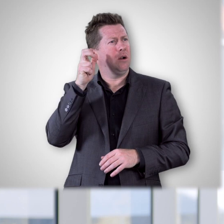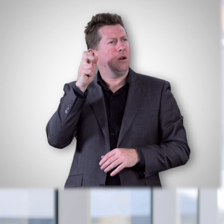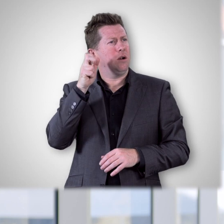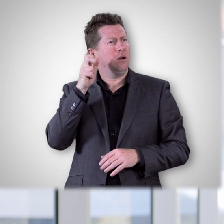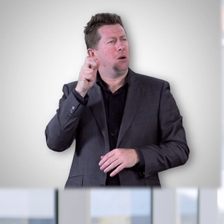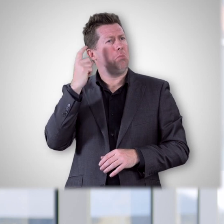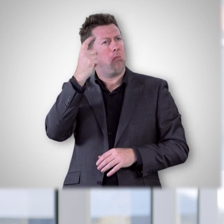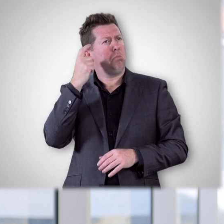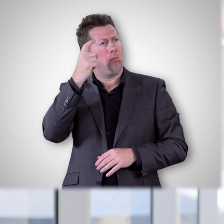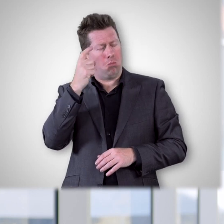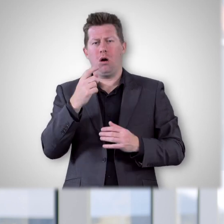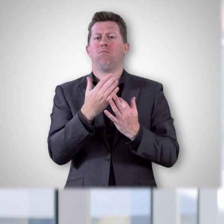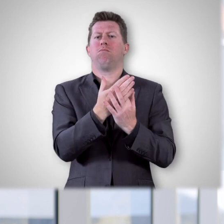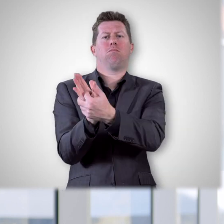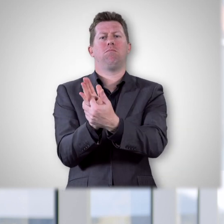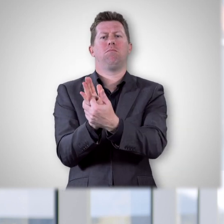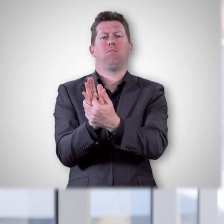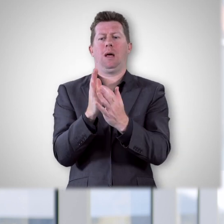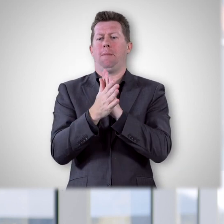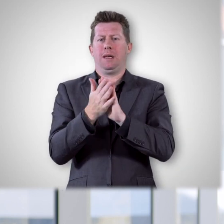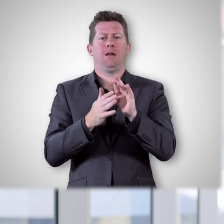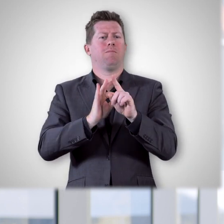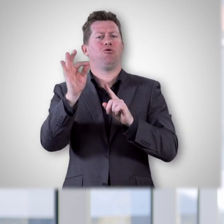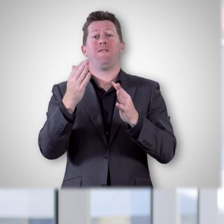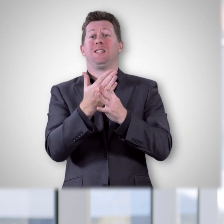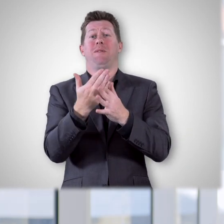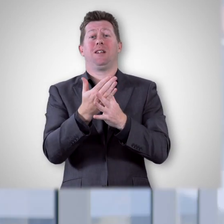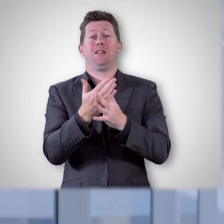improve the accessibility of it which of course improves the universal design.